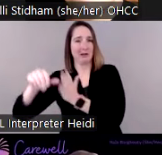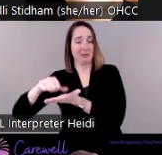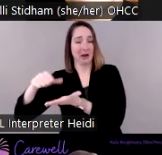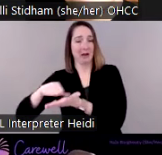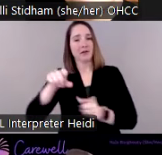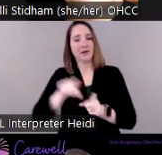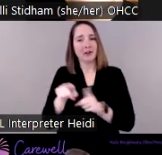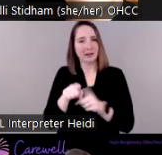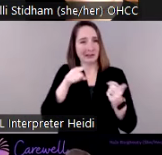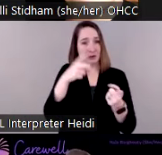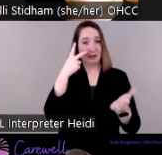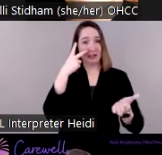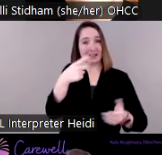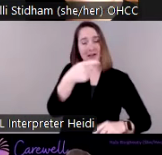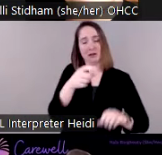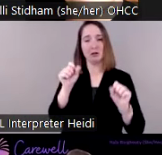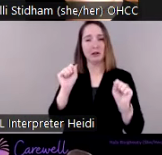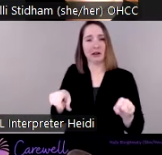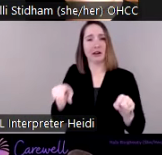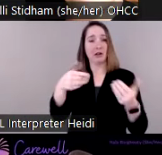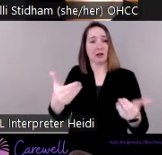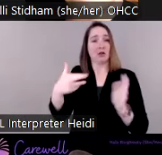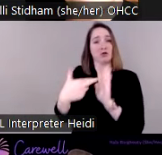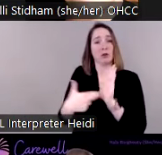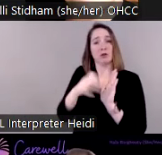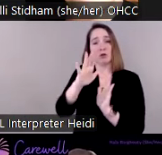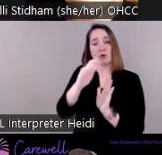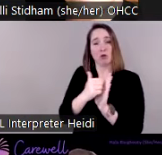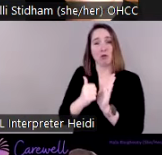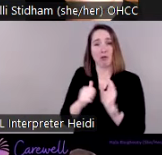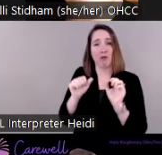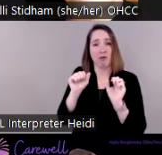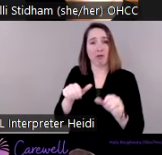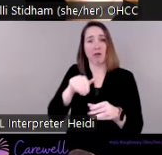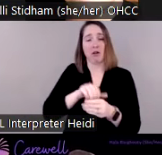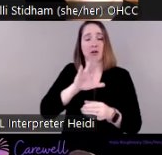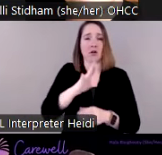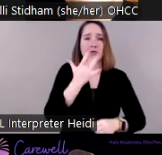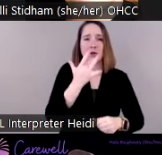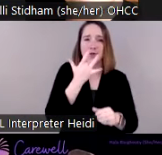see here you can uh register your